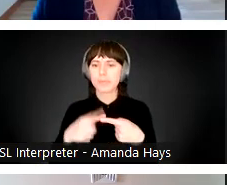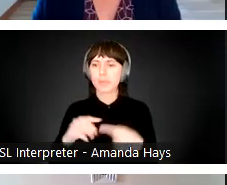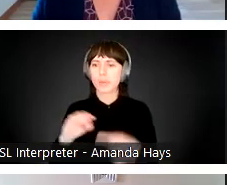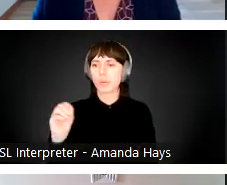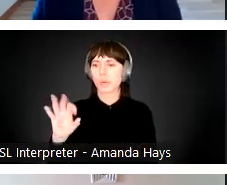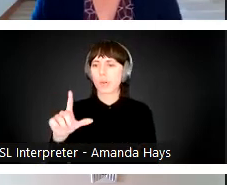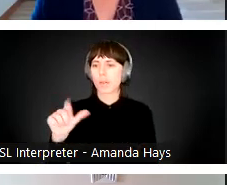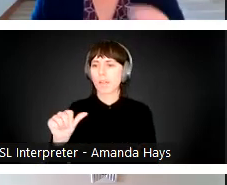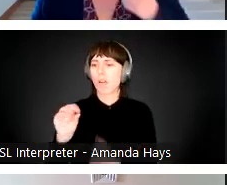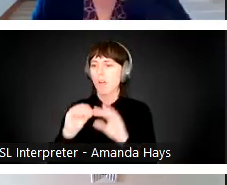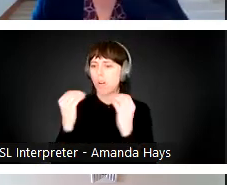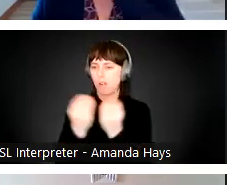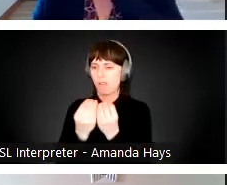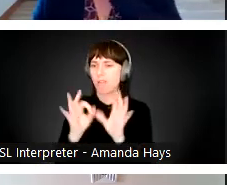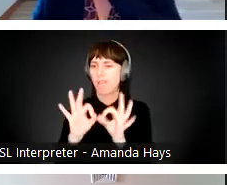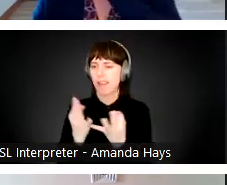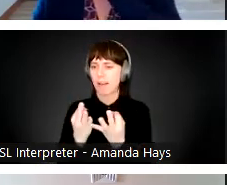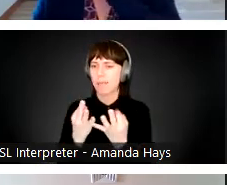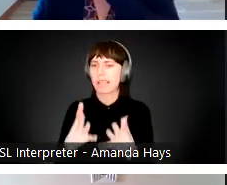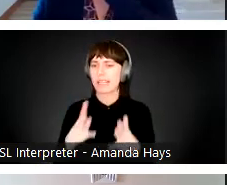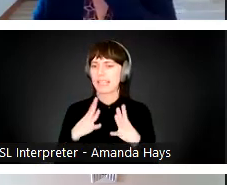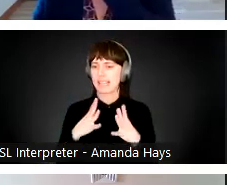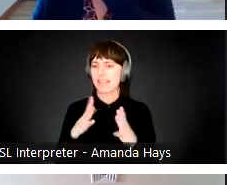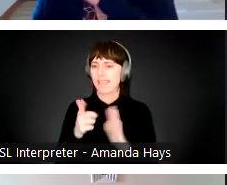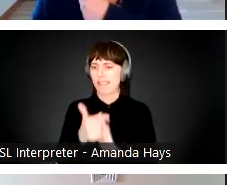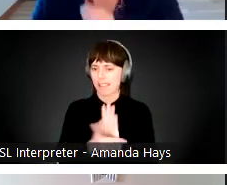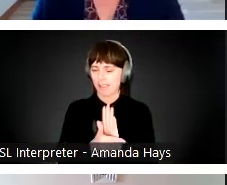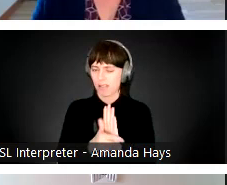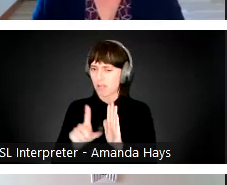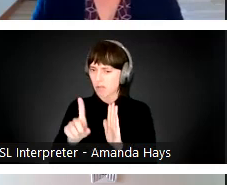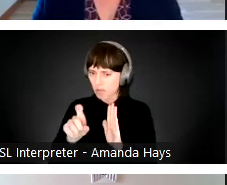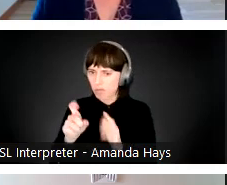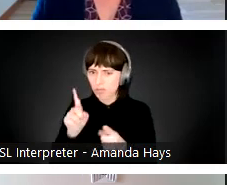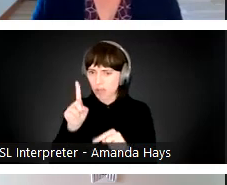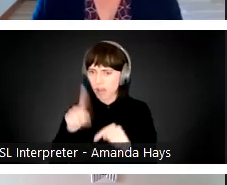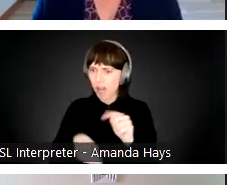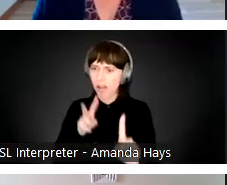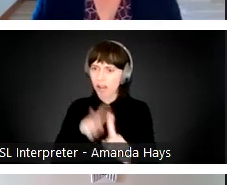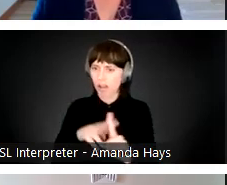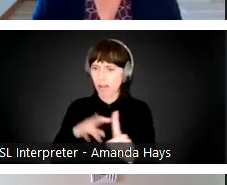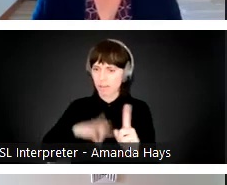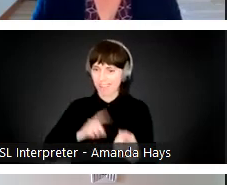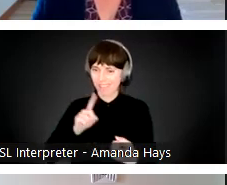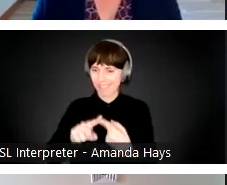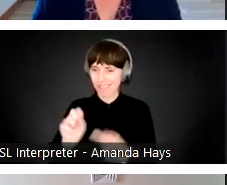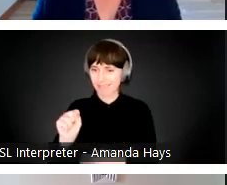online- is it true that you cannot apply for benefits until September 2023?